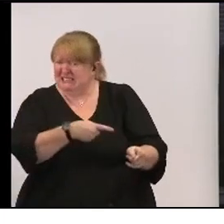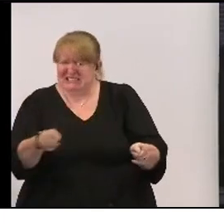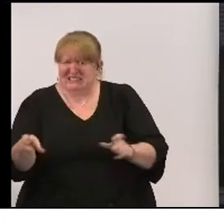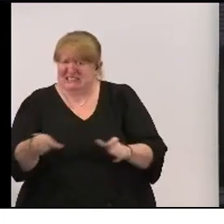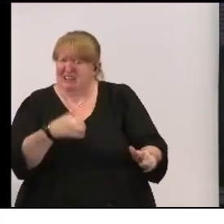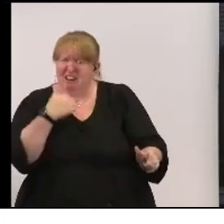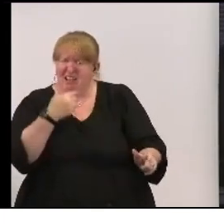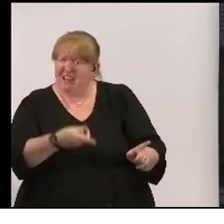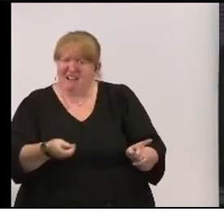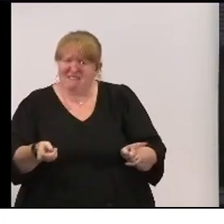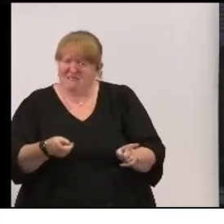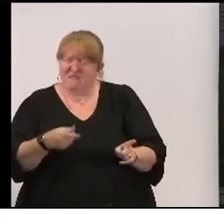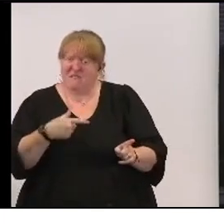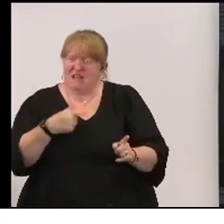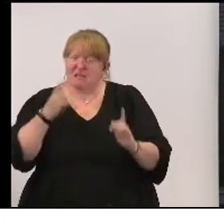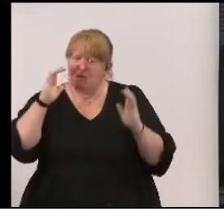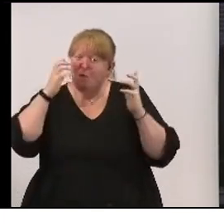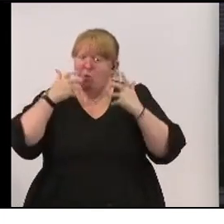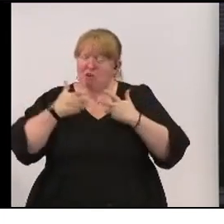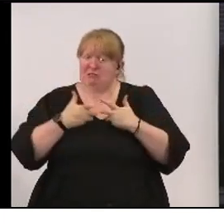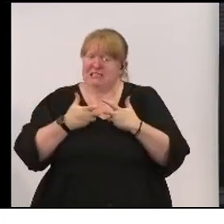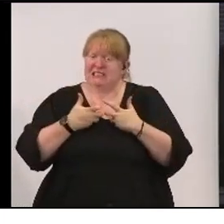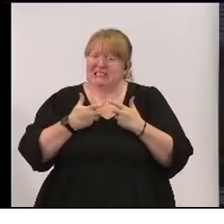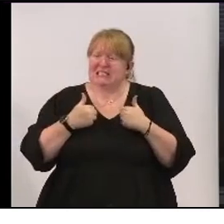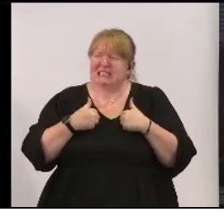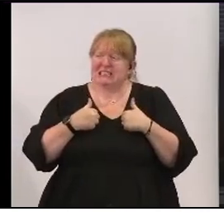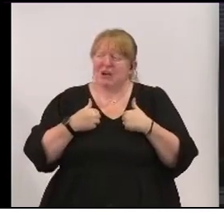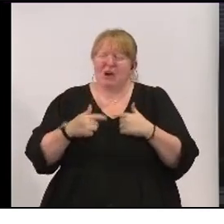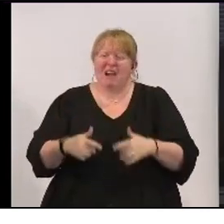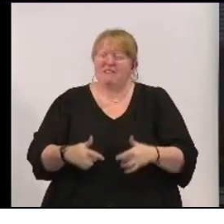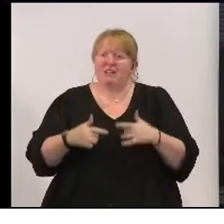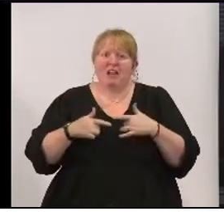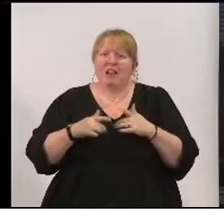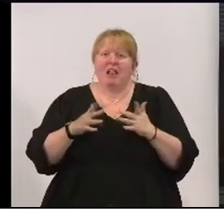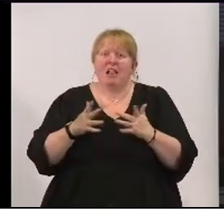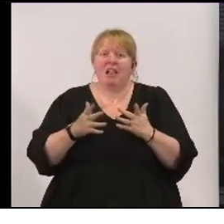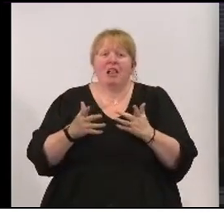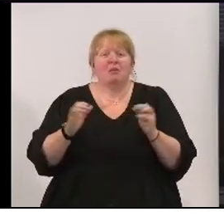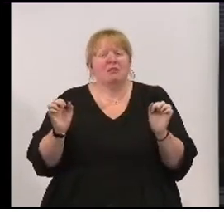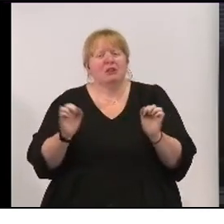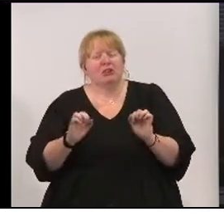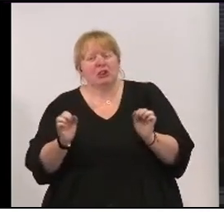the biggest worry that I have that we're still not quite getting over the fact that actually we're